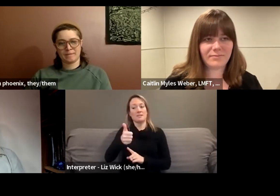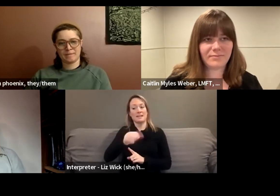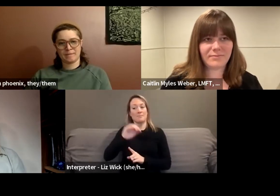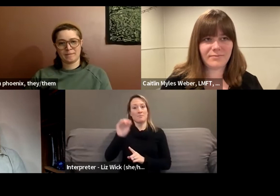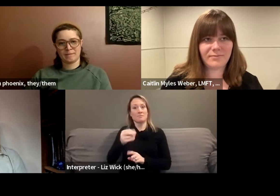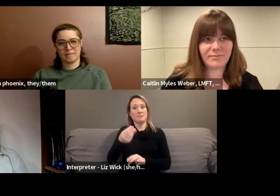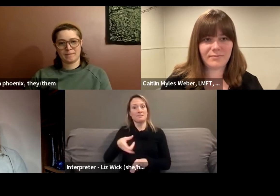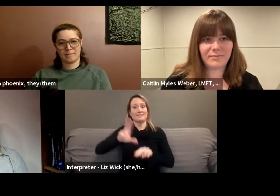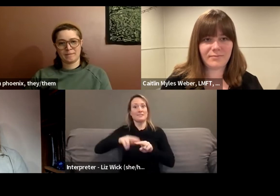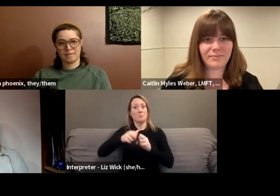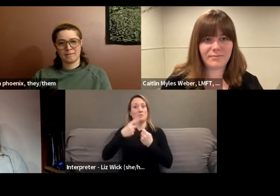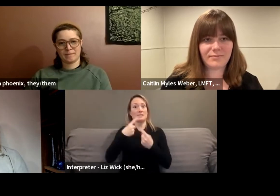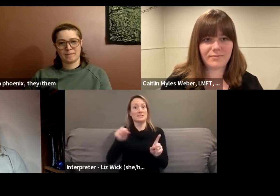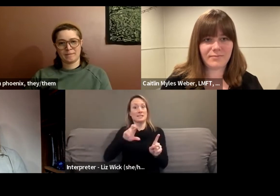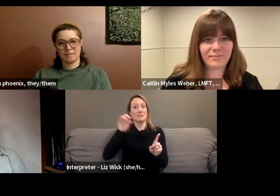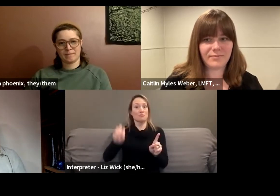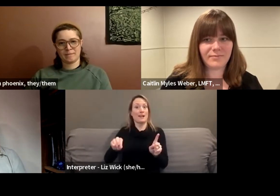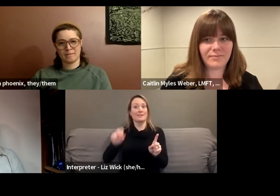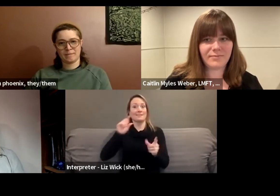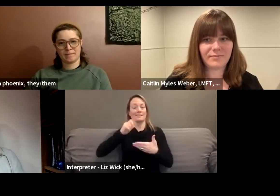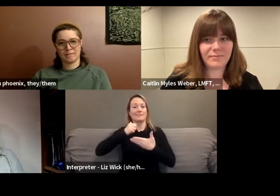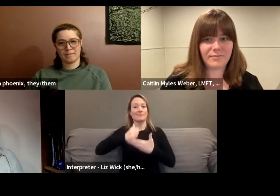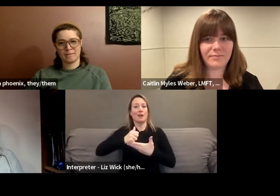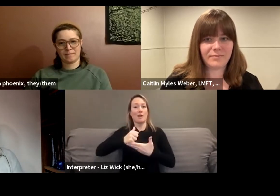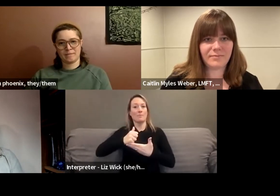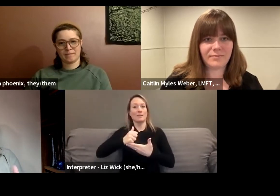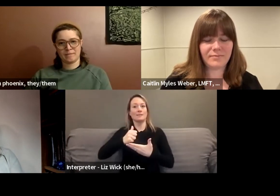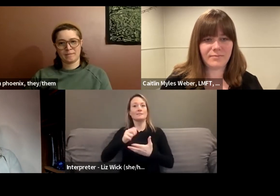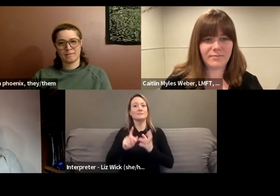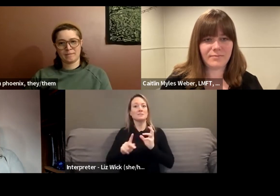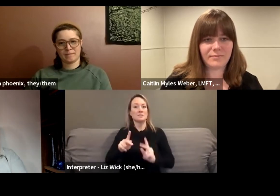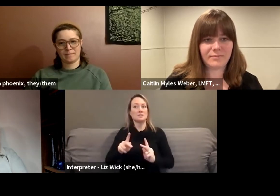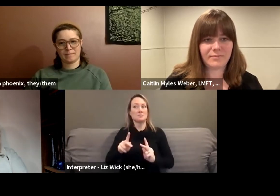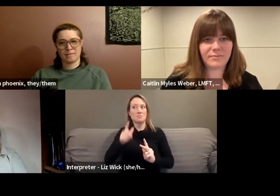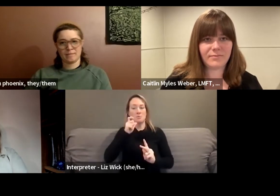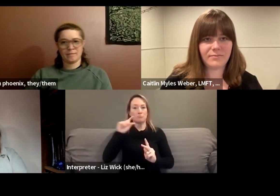in success rate of helping the people that they help.